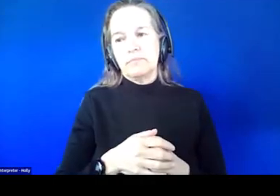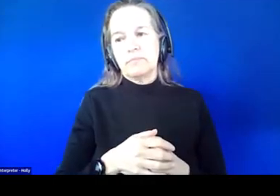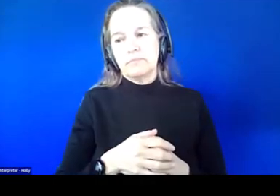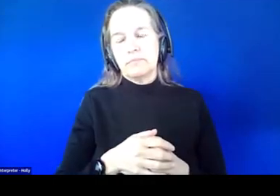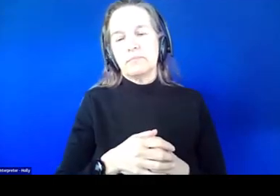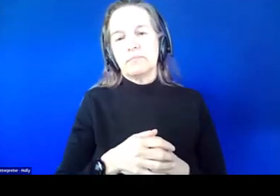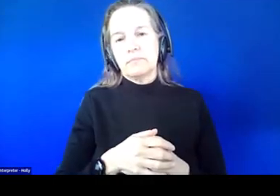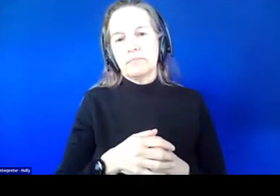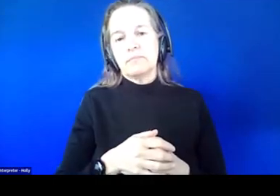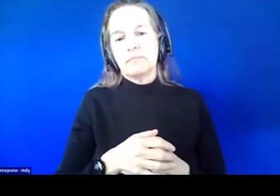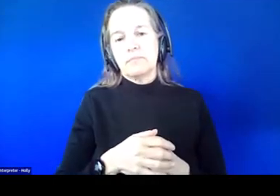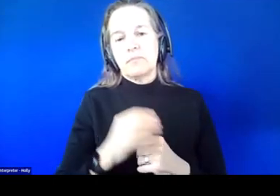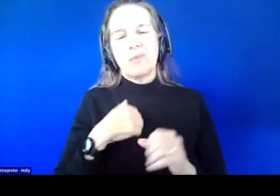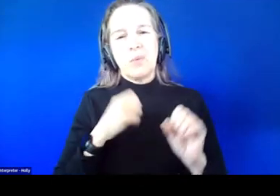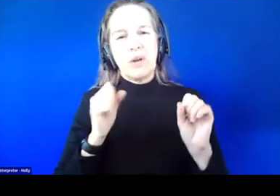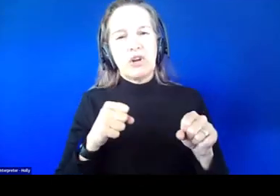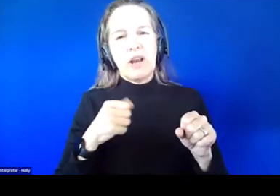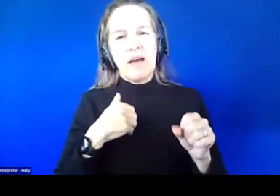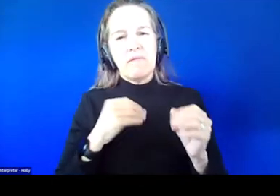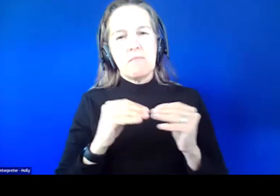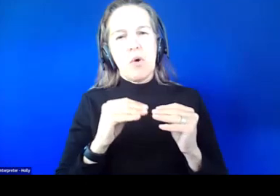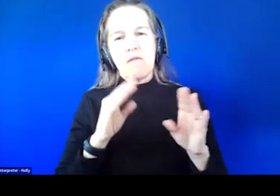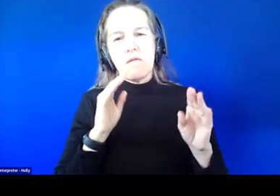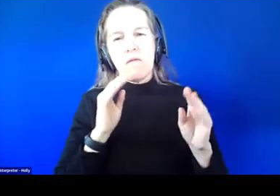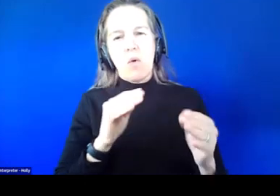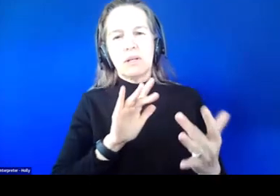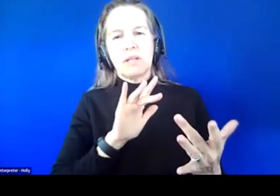some focused outreach to these institutional settings